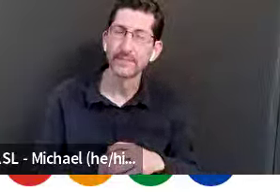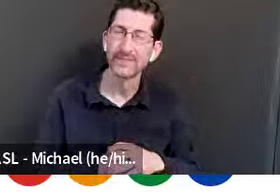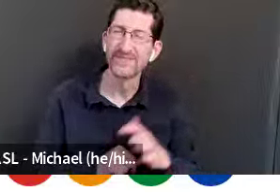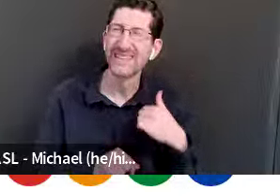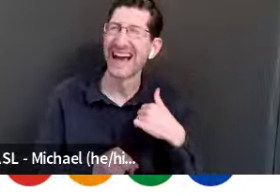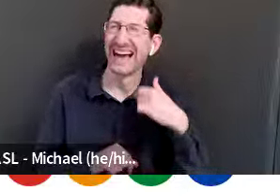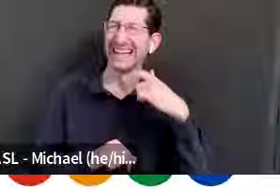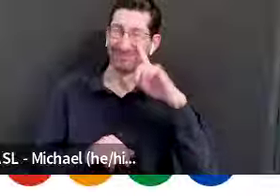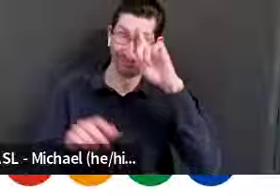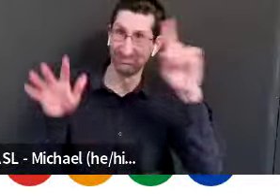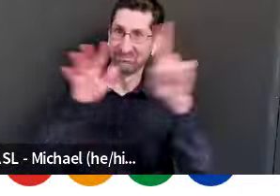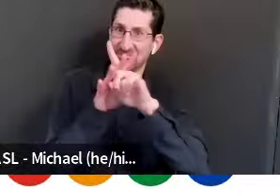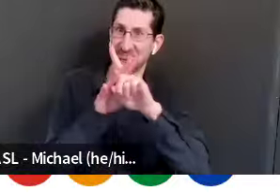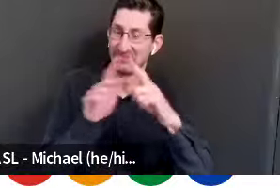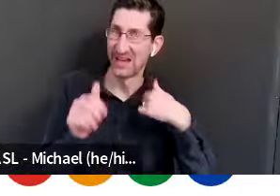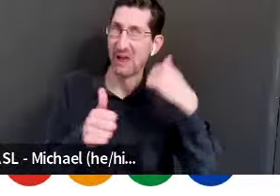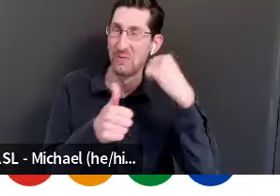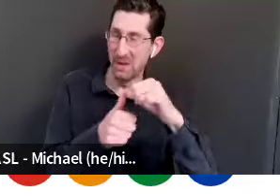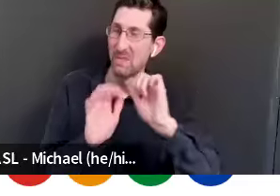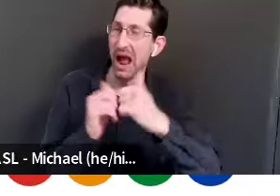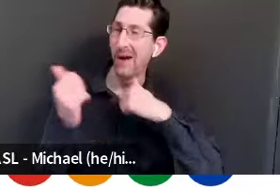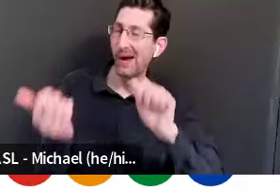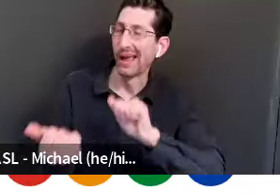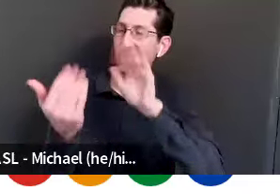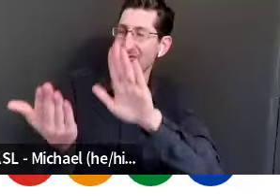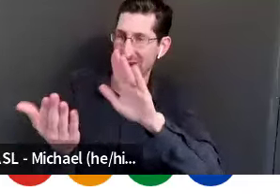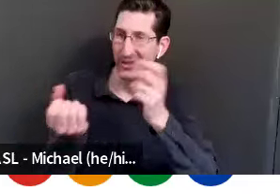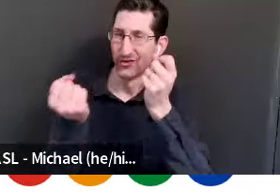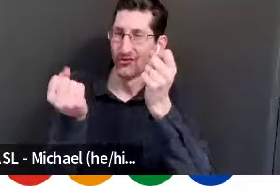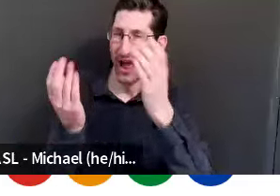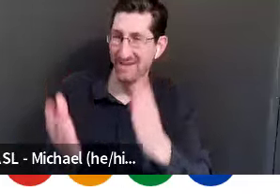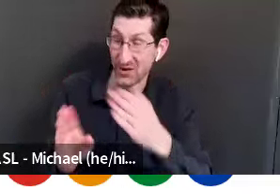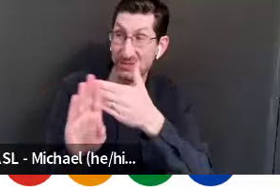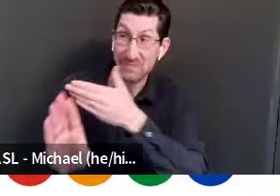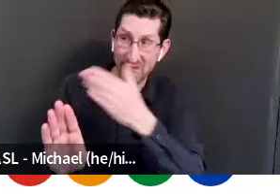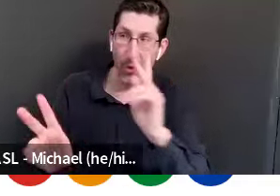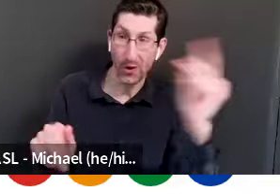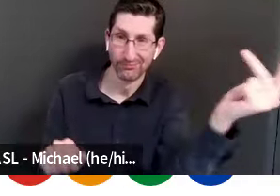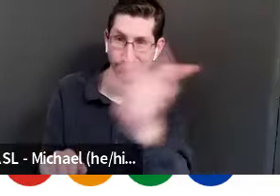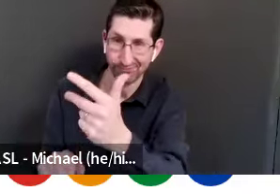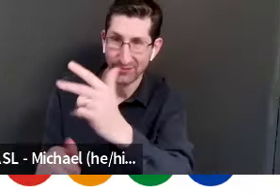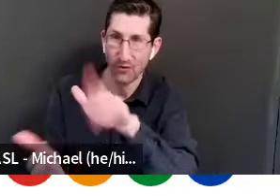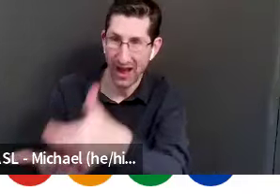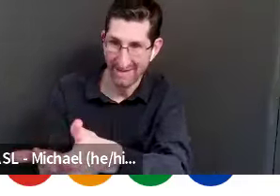I WAS JUST REMEMBERING MY LITTLE HINT FOR HOW TO TALK TO UBER AND LYFT